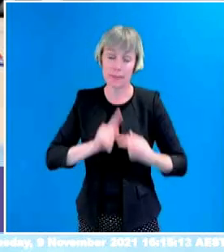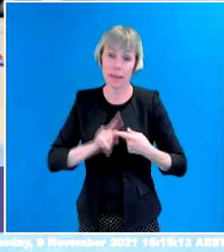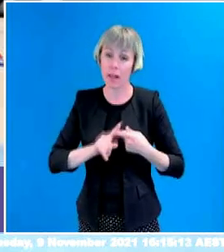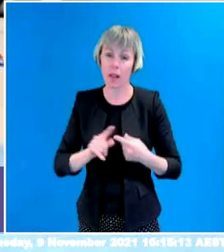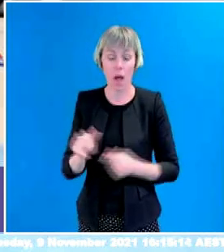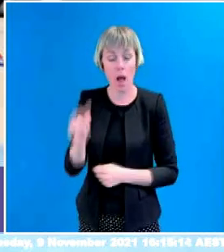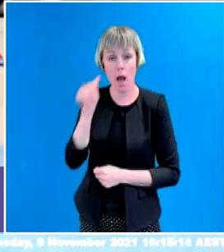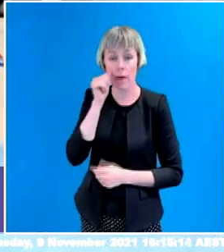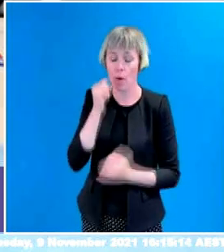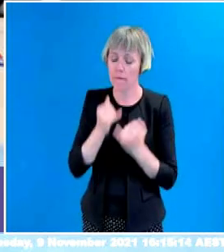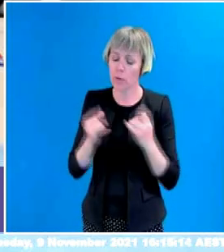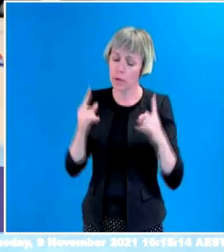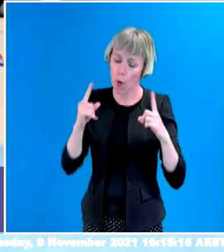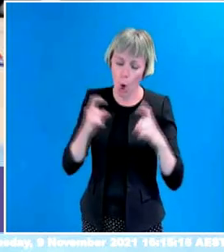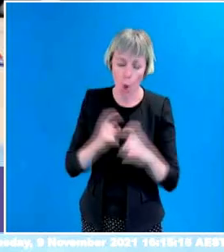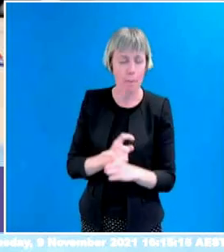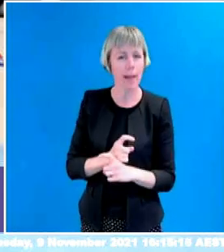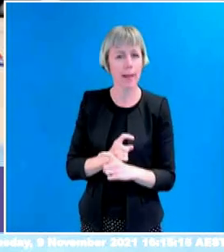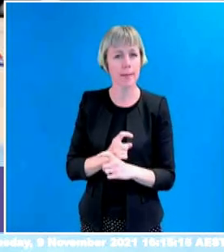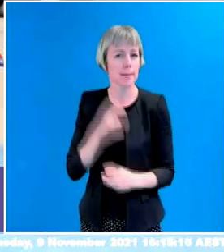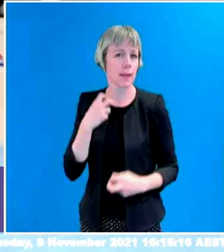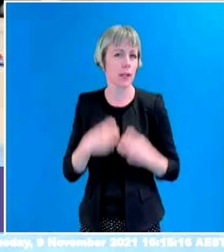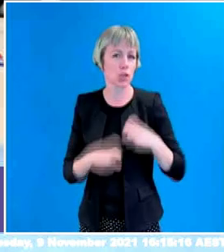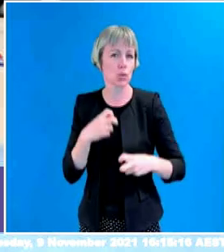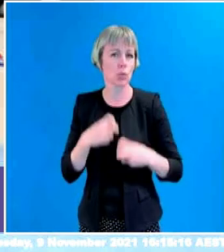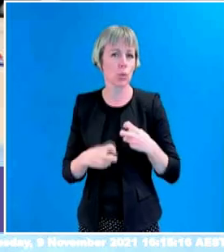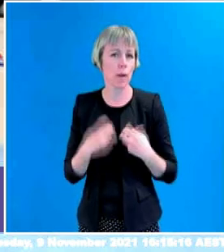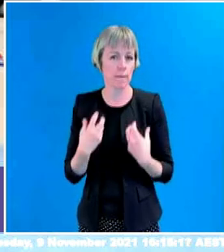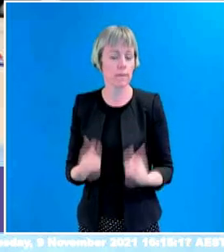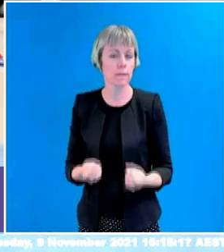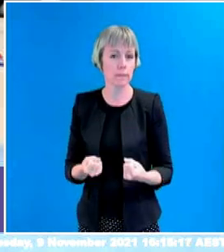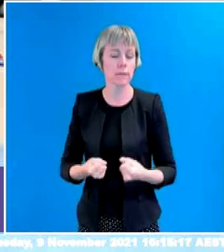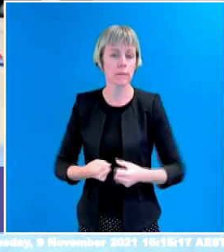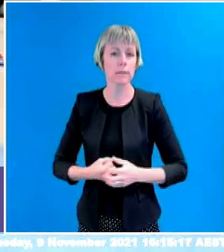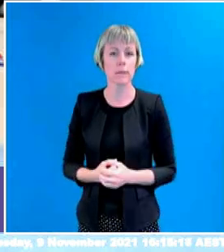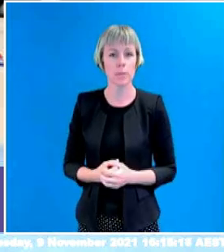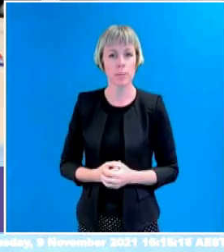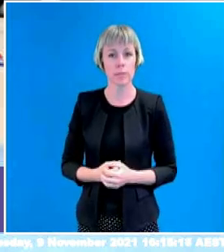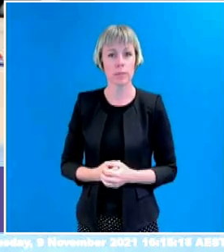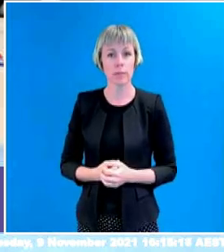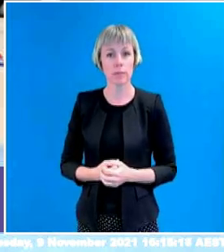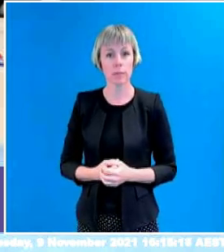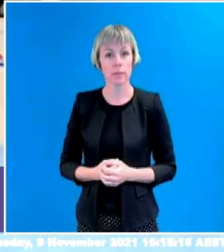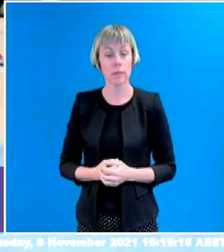of this, and that's why I said that I think the Commonwealth recognises that